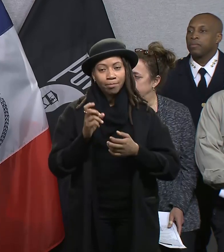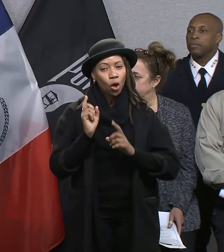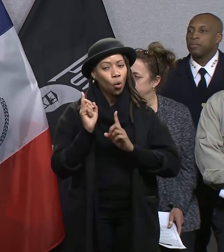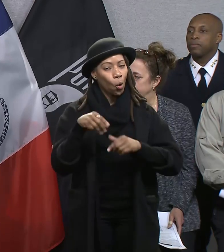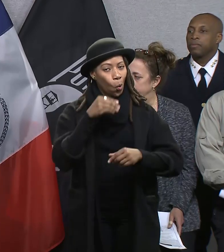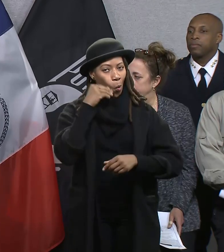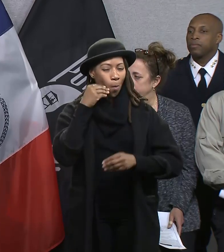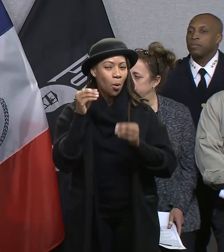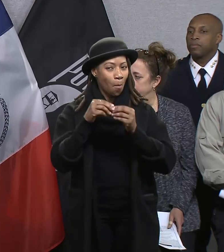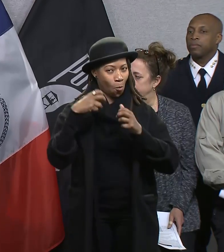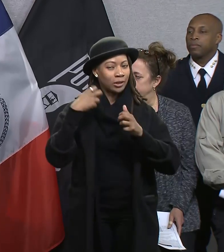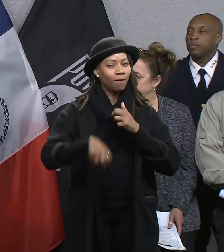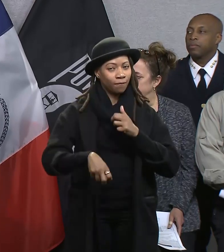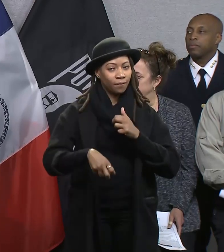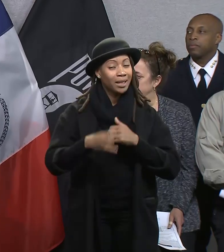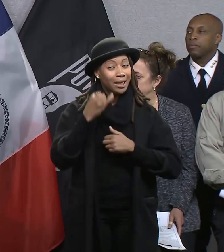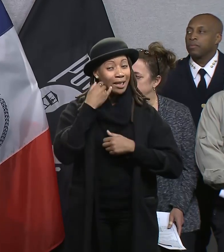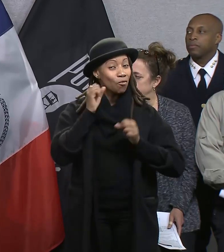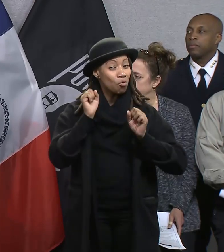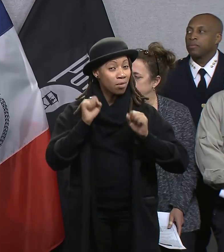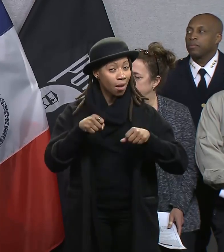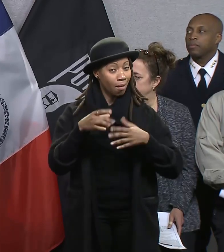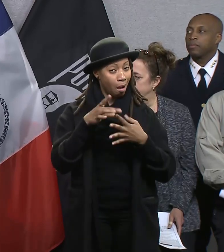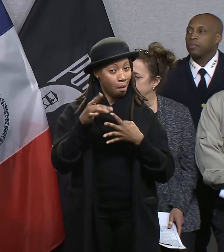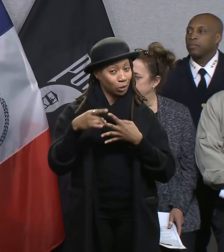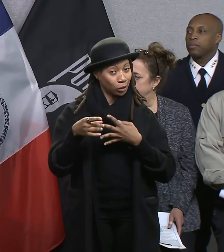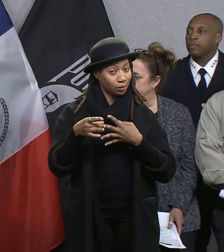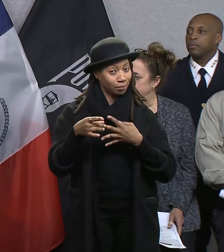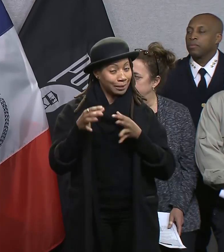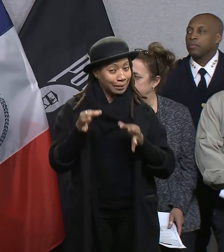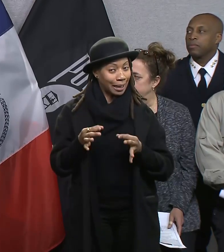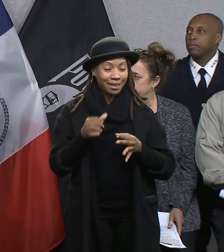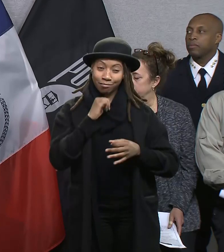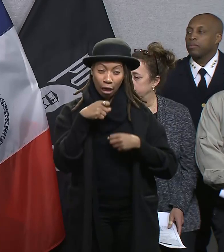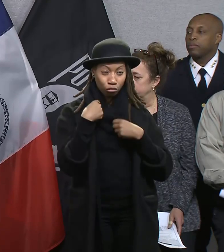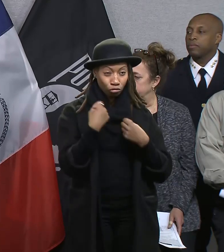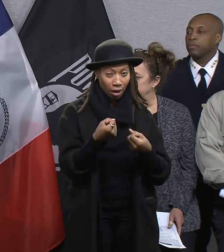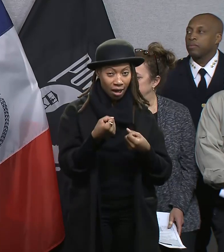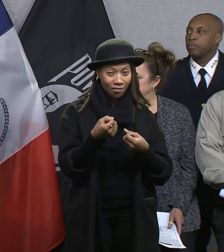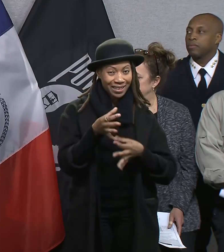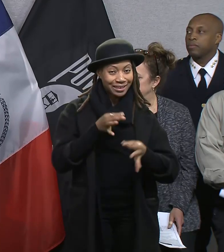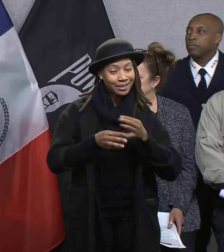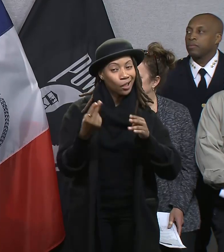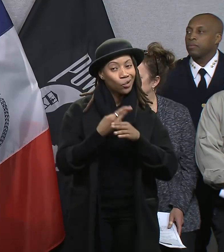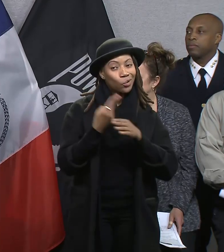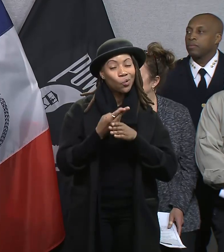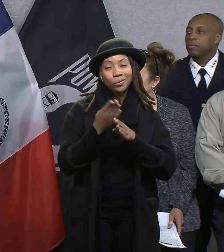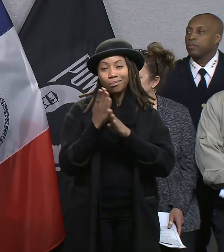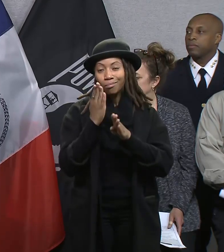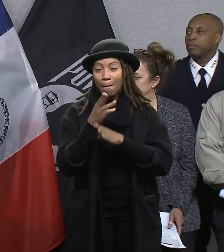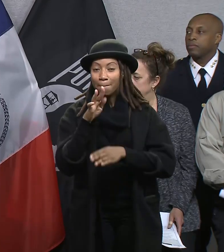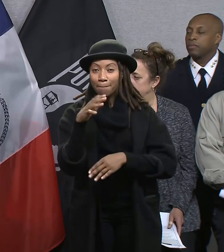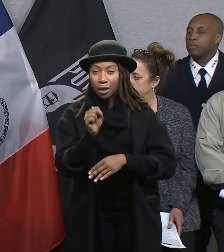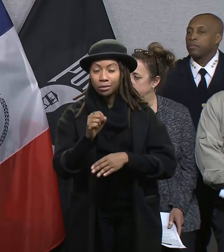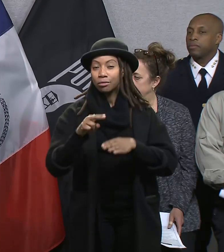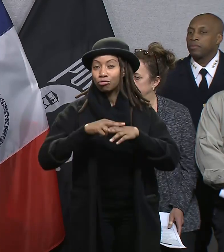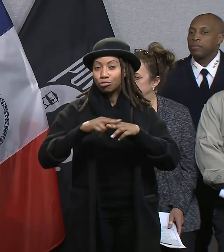THAT THE MORNING COMMUTE WENT RELATIVELY WELL BUT AGAIN, IT'S GOING TO BE TOUGH N OTHE Y WA HOME. IF YOU HAVE THE